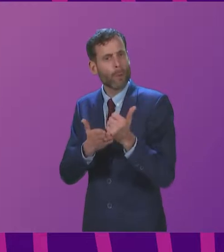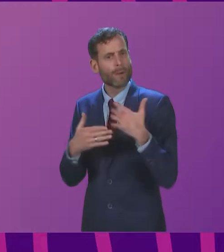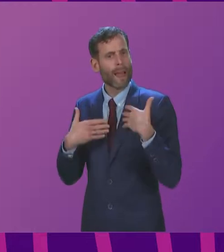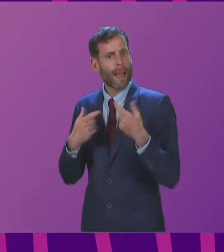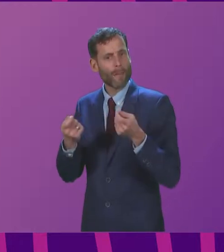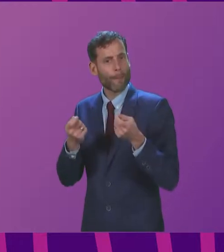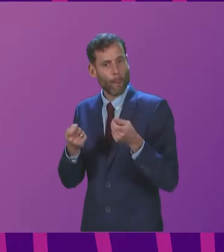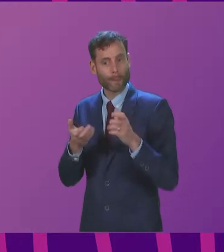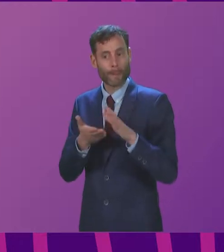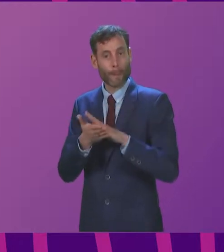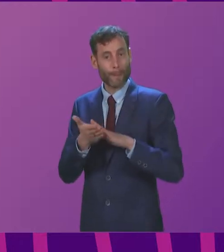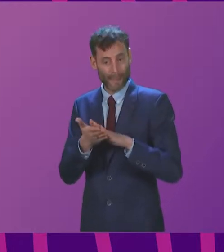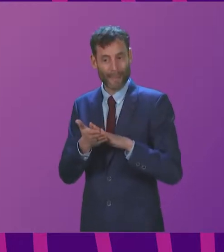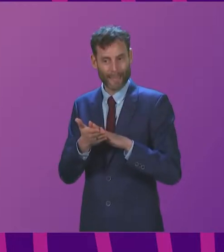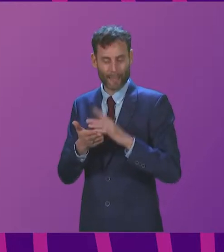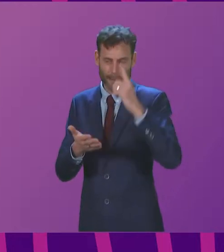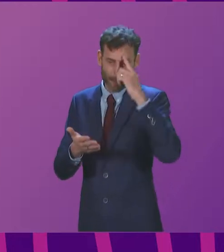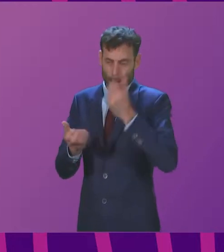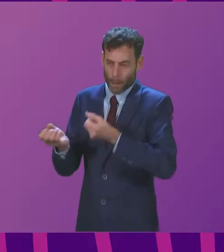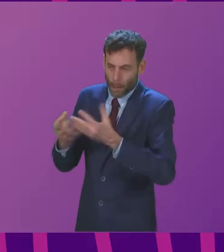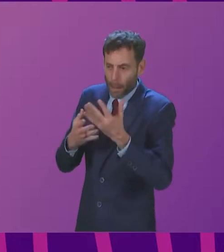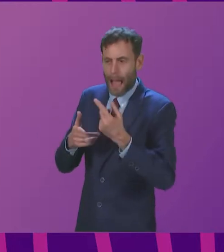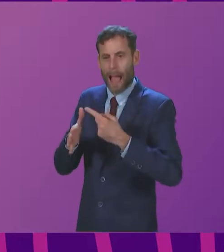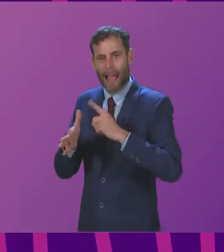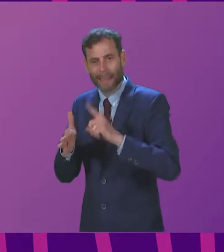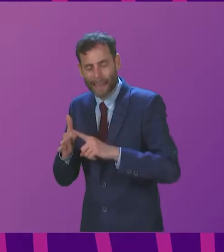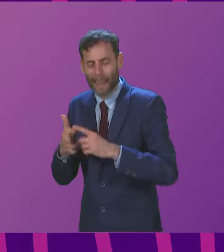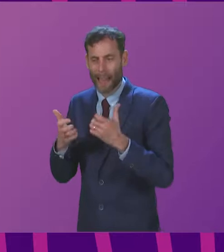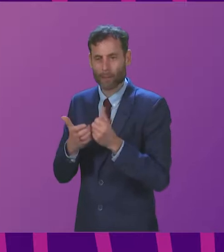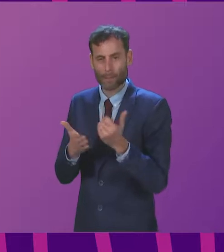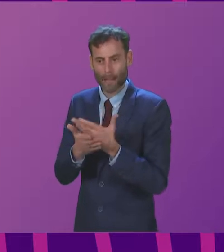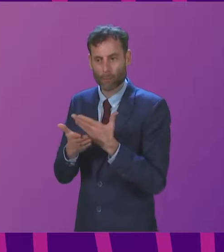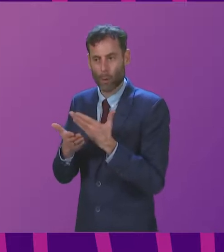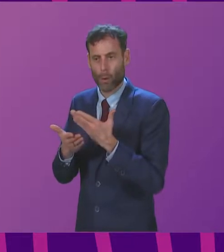access to urgent care and to help to ease the flow of patients through hospitals to release